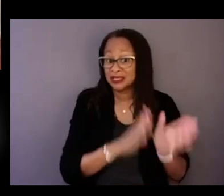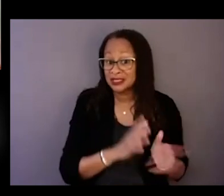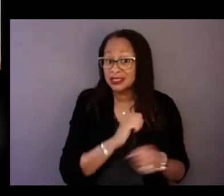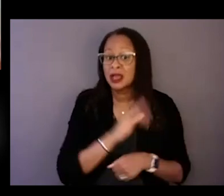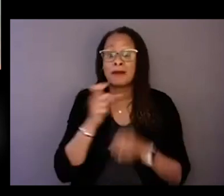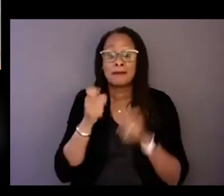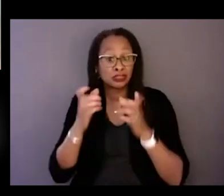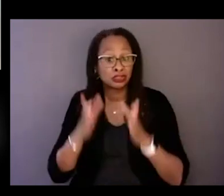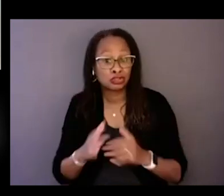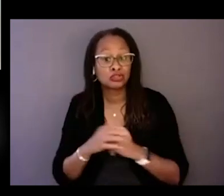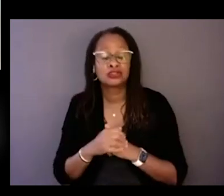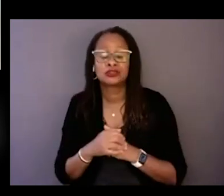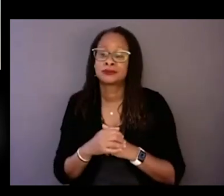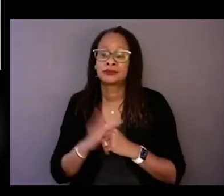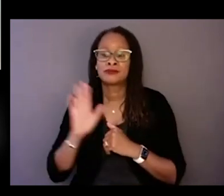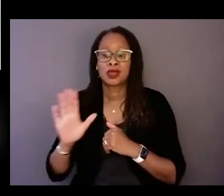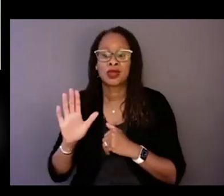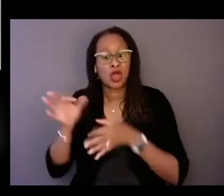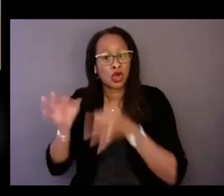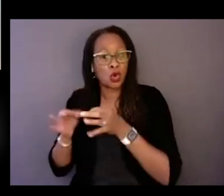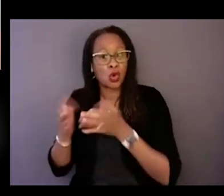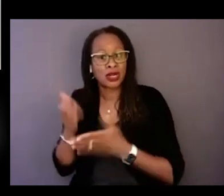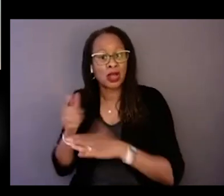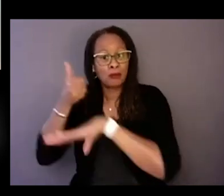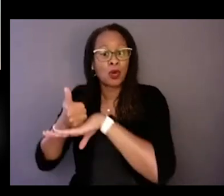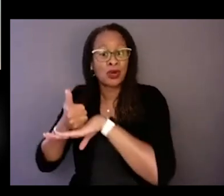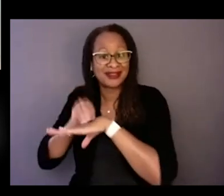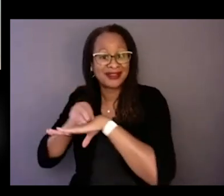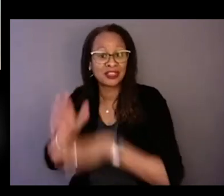We contacted her court appointed counsel in her conservatorship.